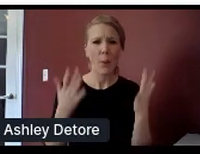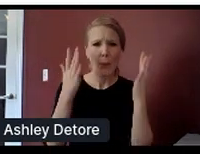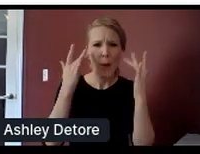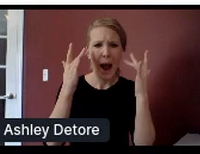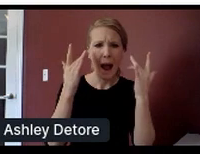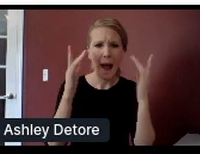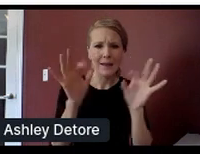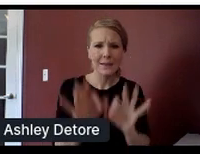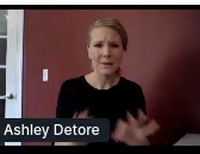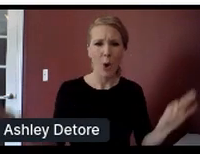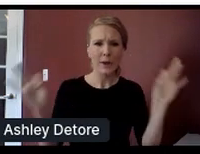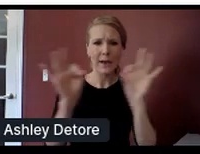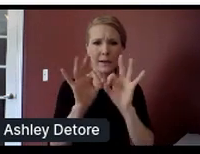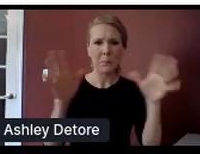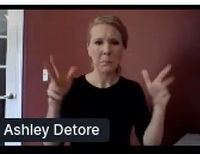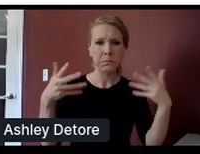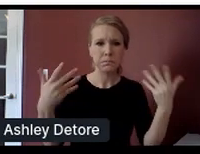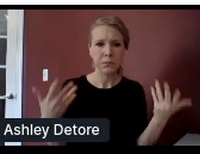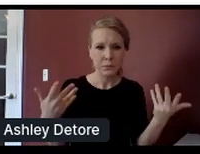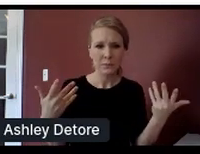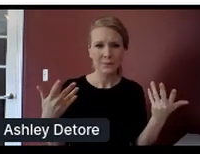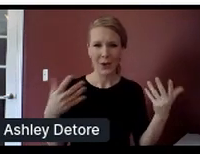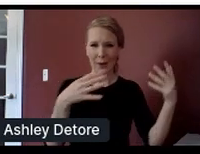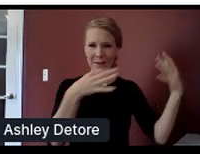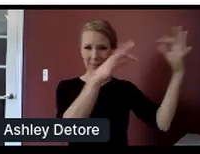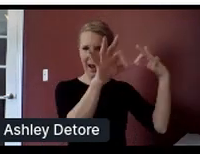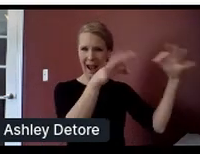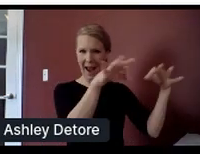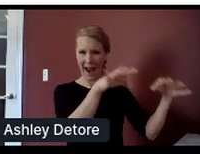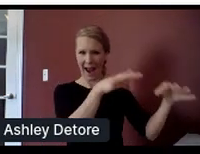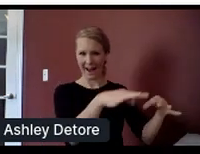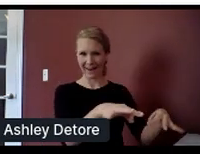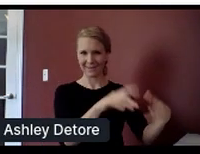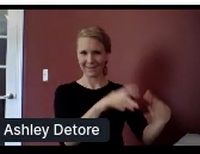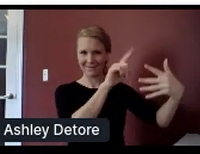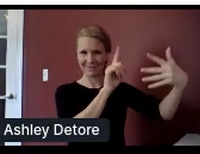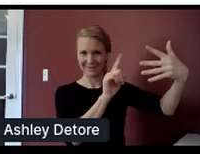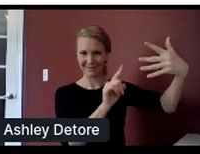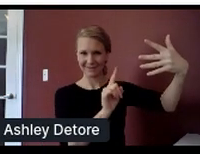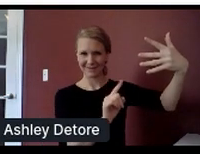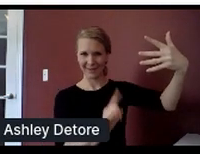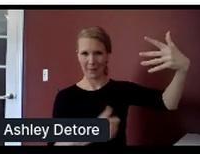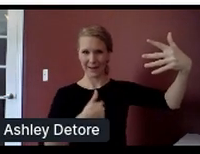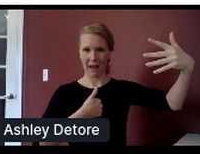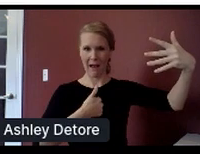Why am I telling you all this stuff about myself and who I am and all my different identities,